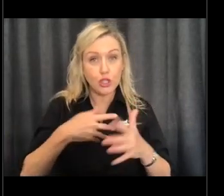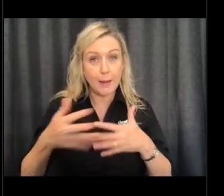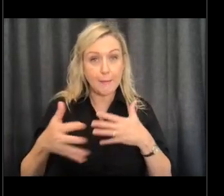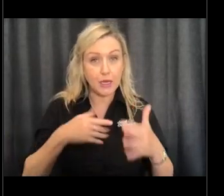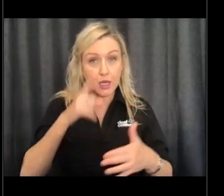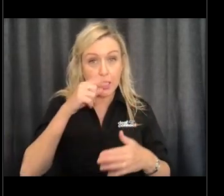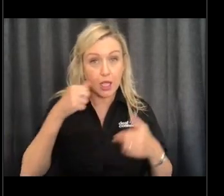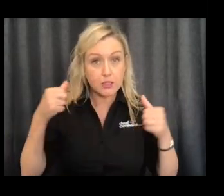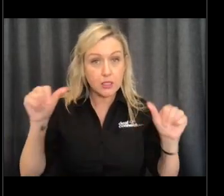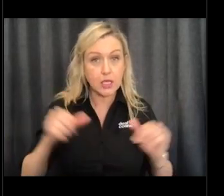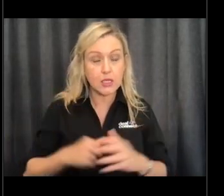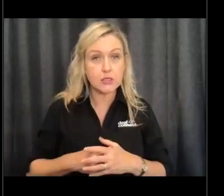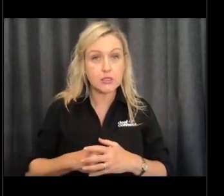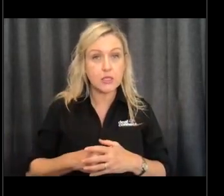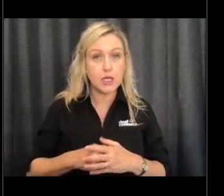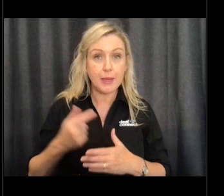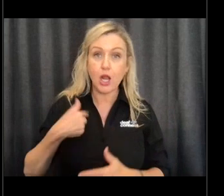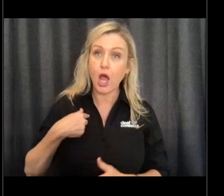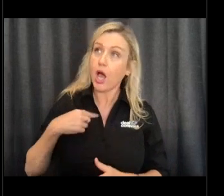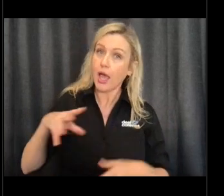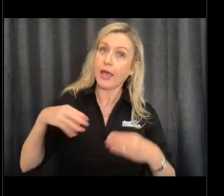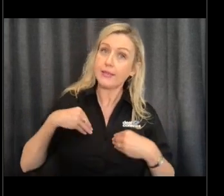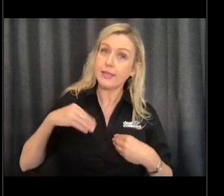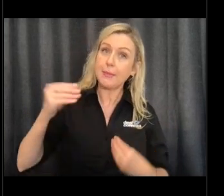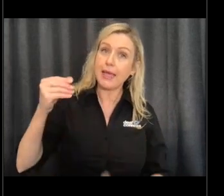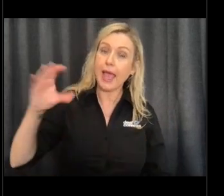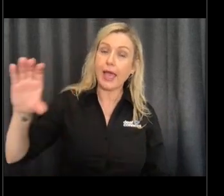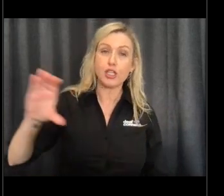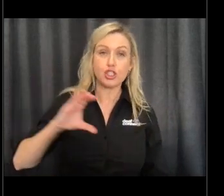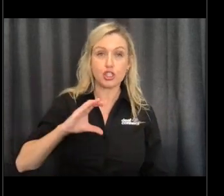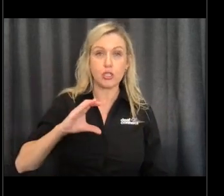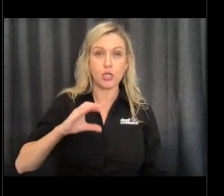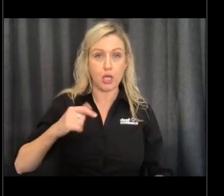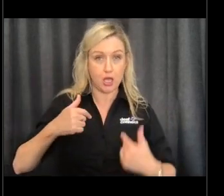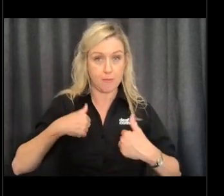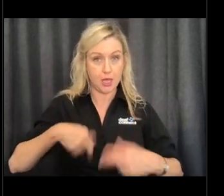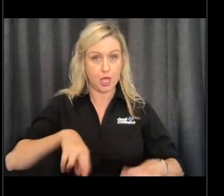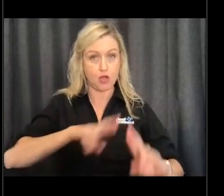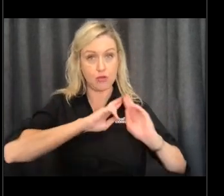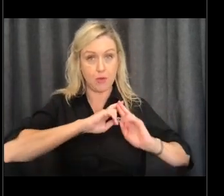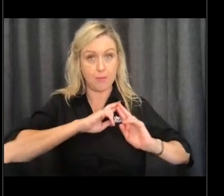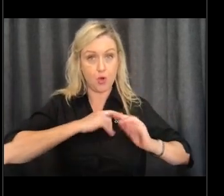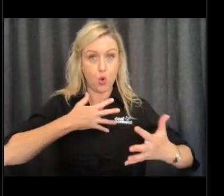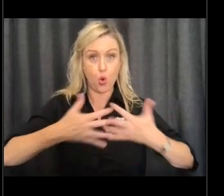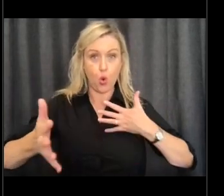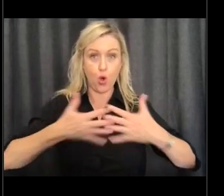what you're taking on the responsibility for which organising all the trades to come in